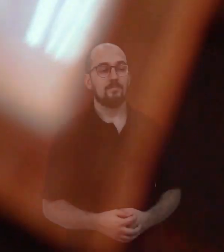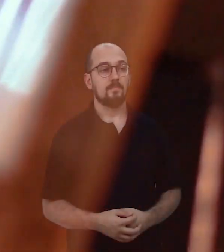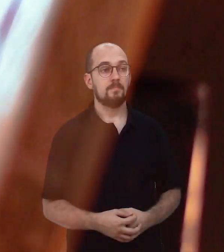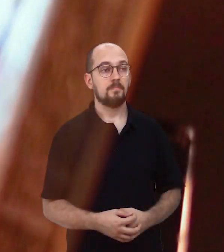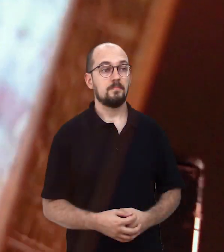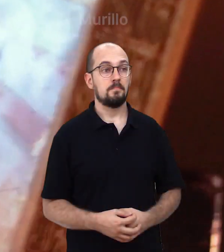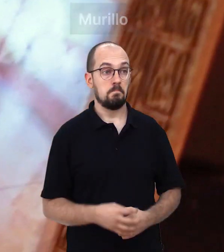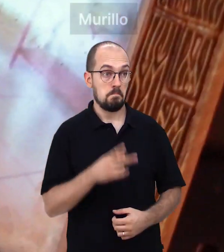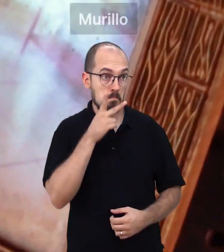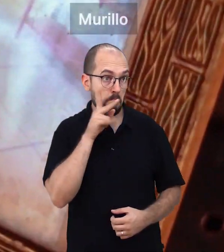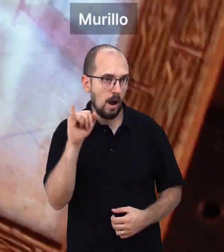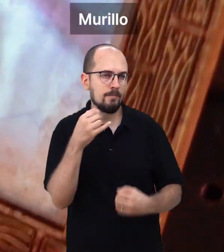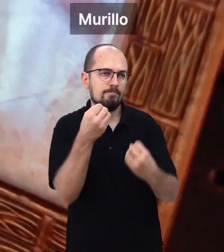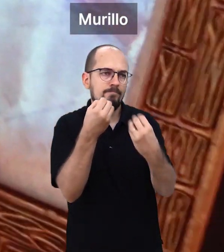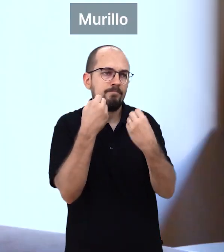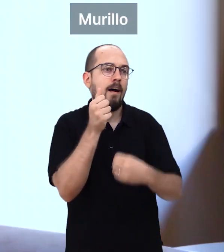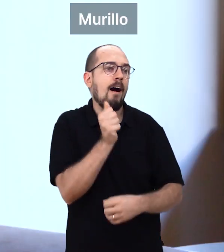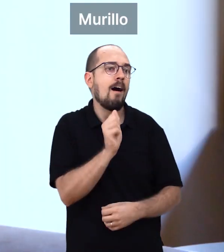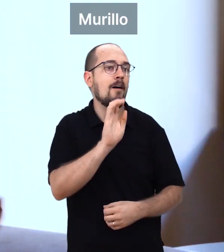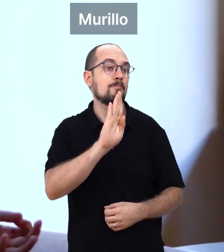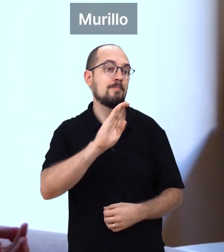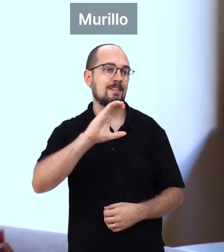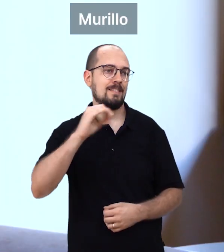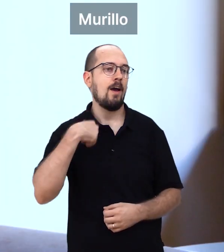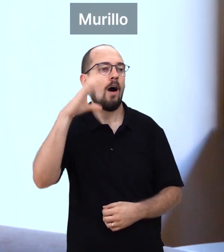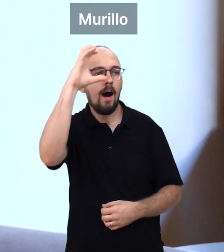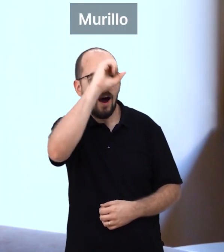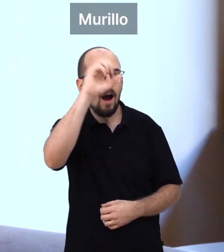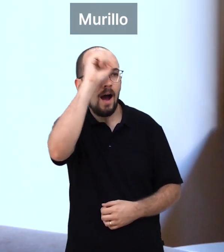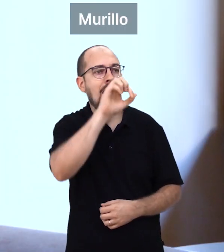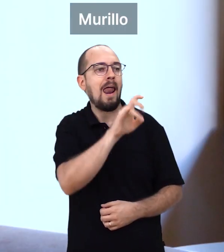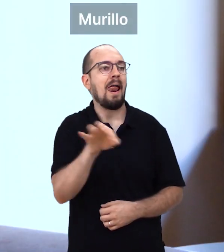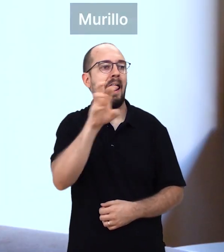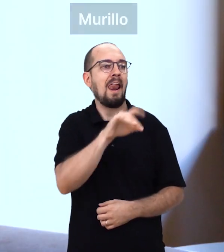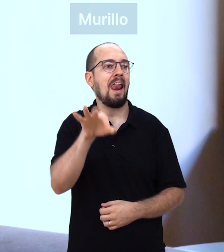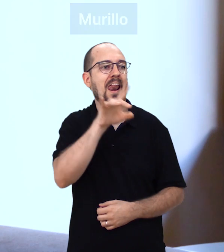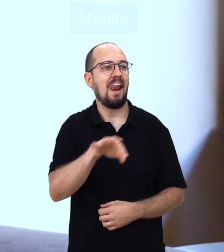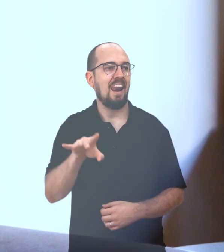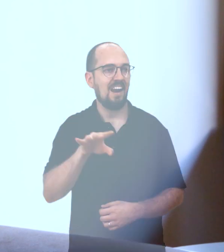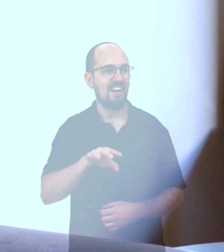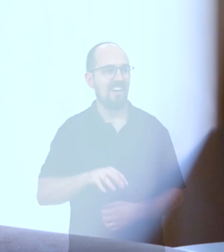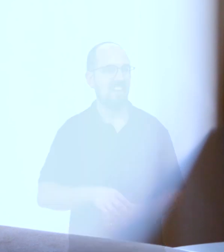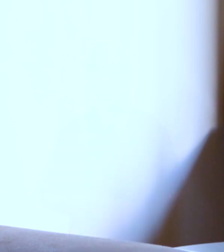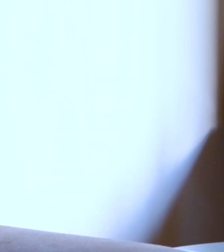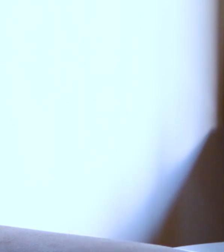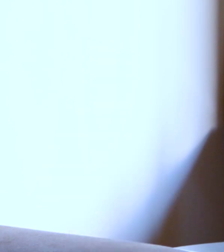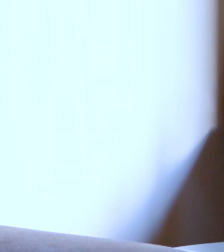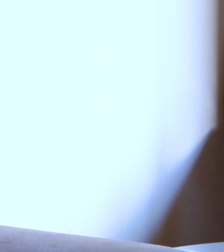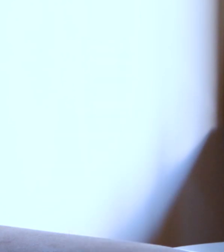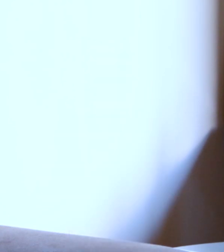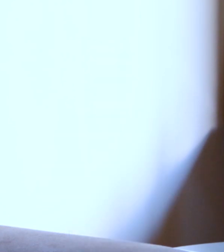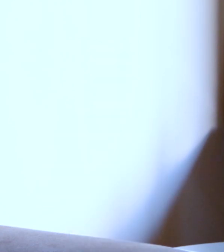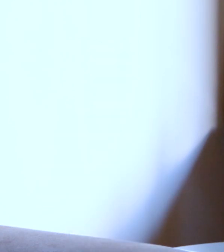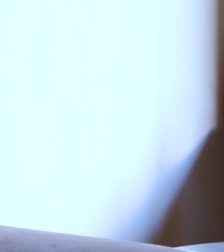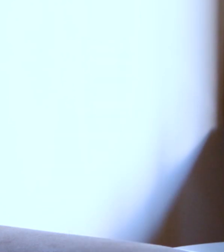He taught me the alphabet, from which I started talking. I spoke everything by fingerspelling. For example: "Dad"...